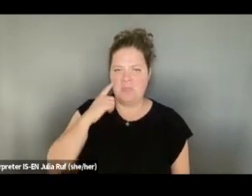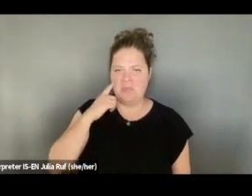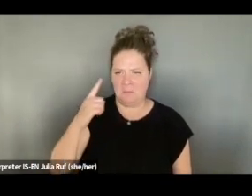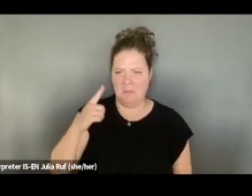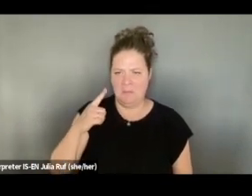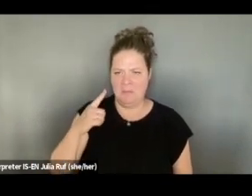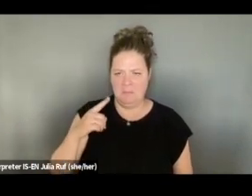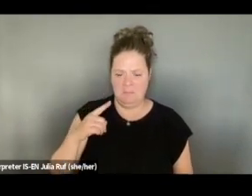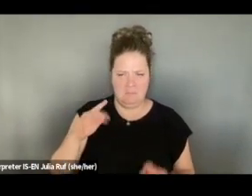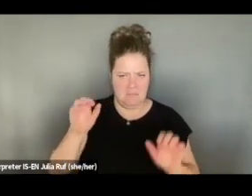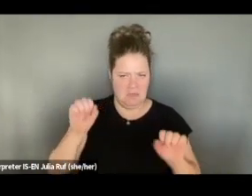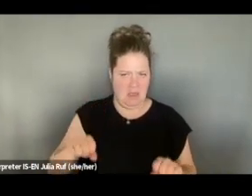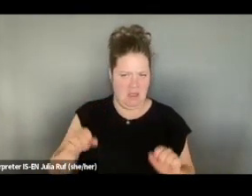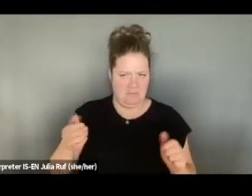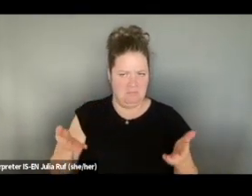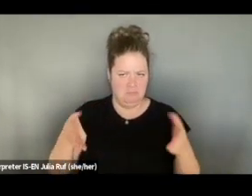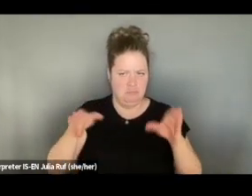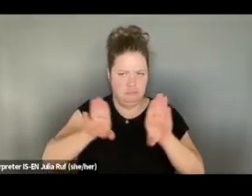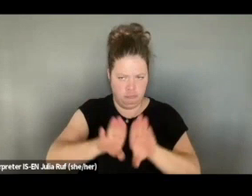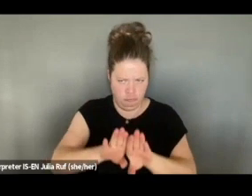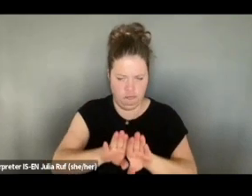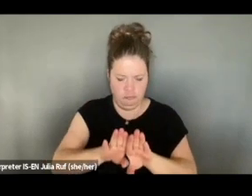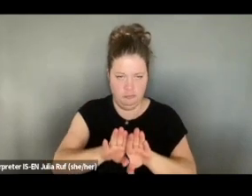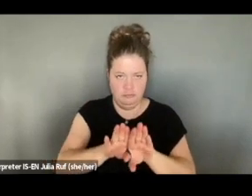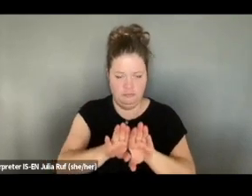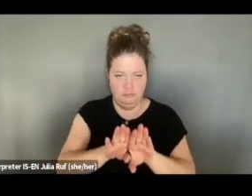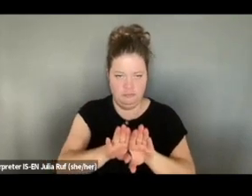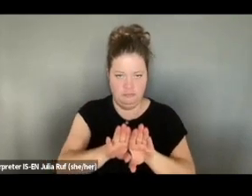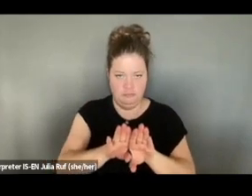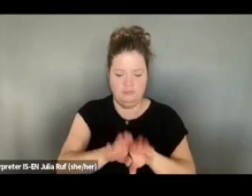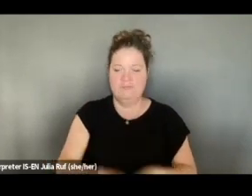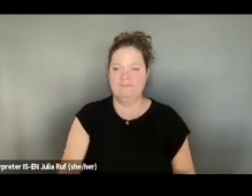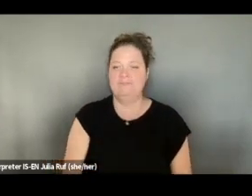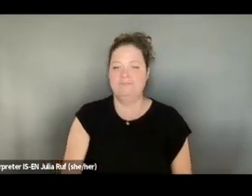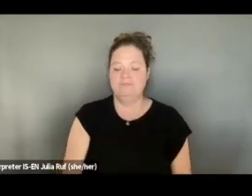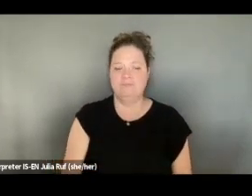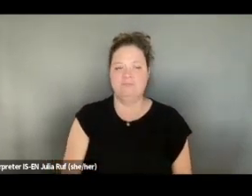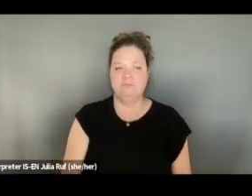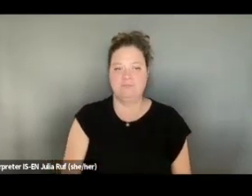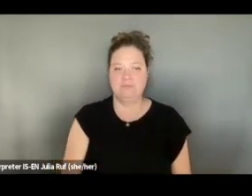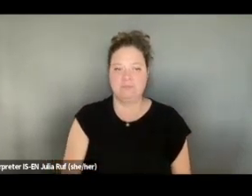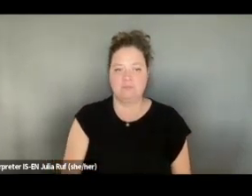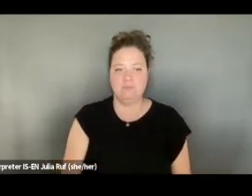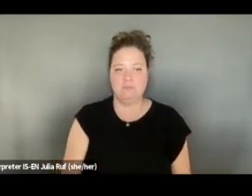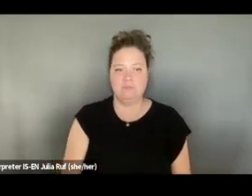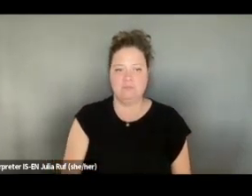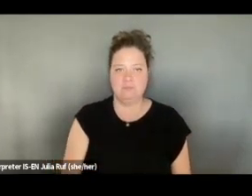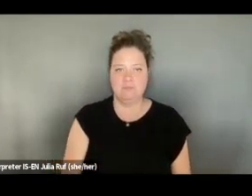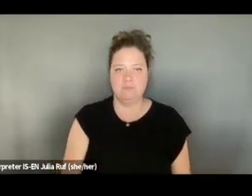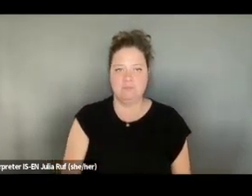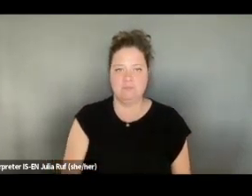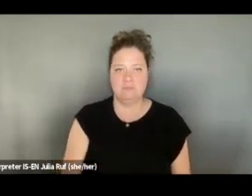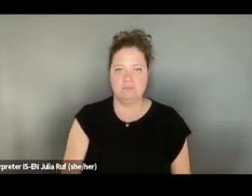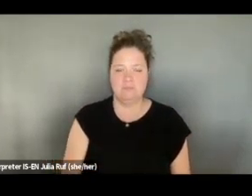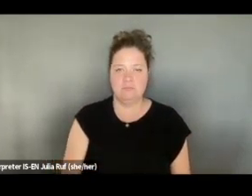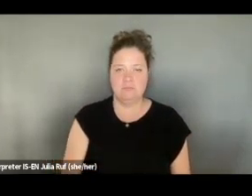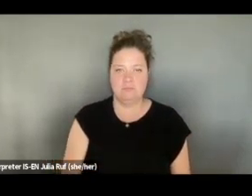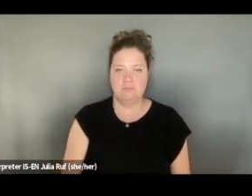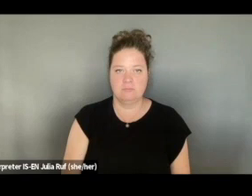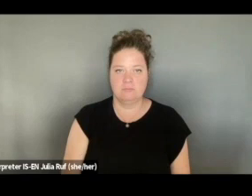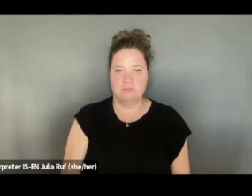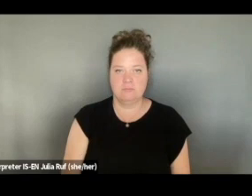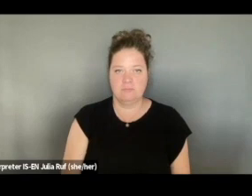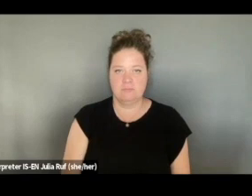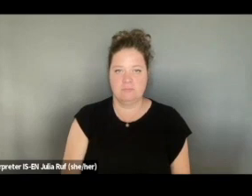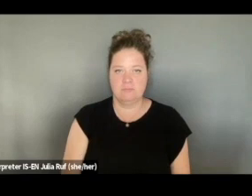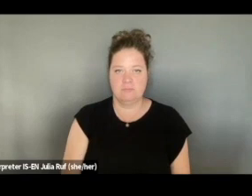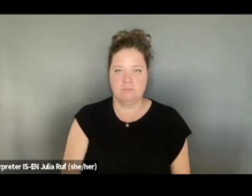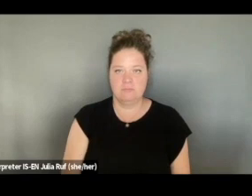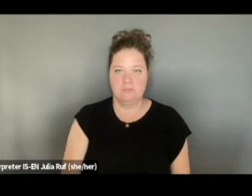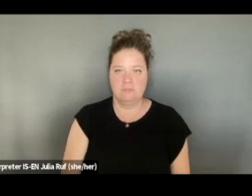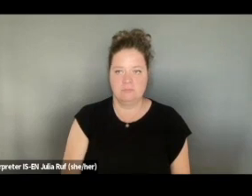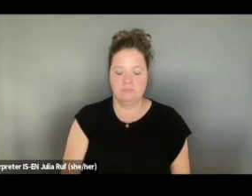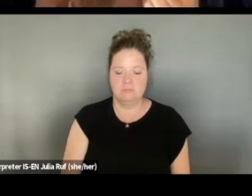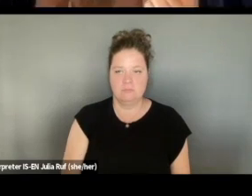And I think soon I will close the poll. Yes.